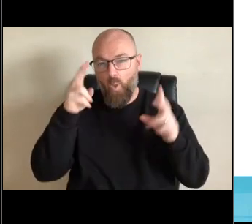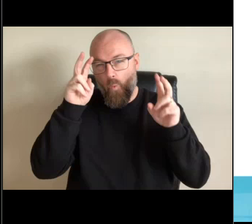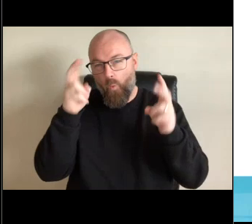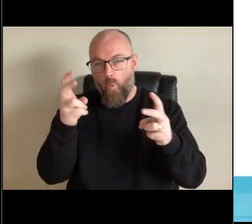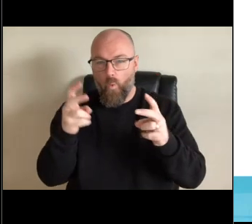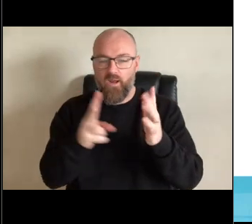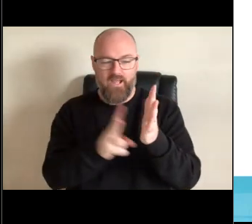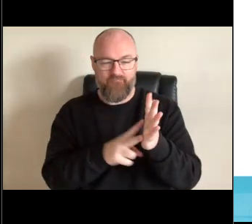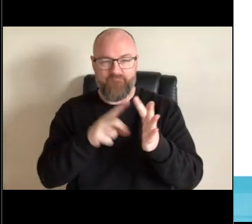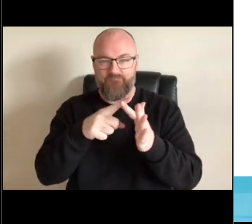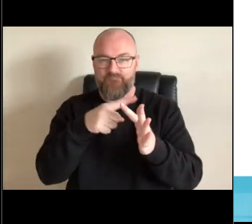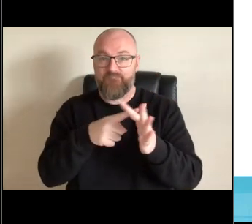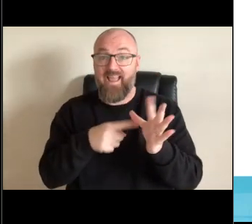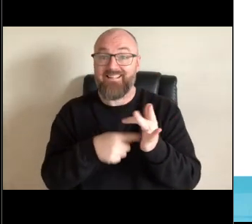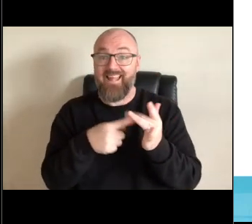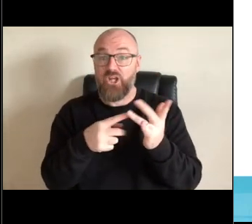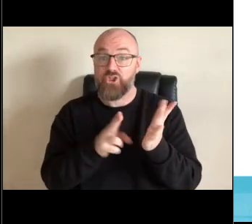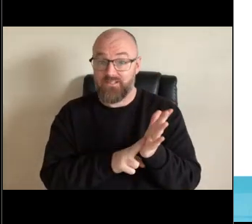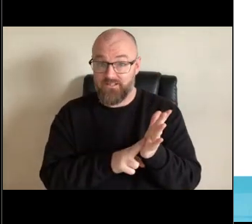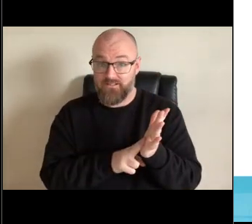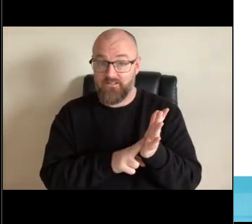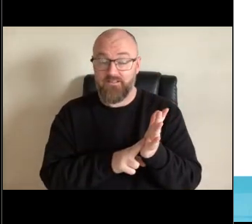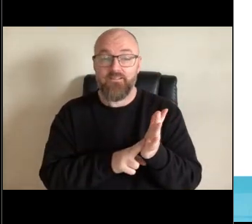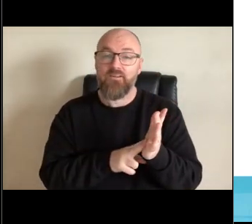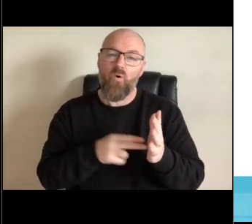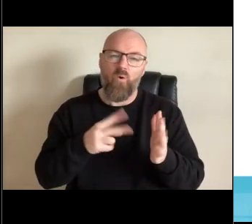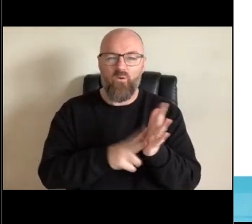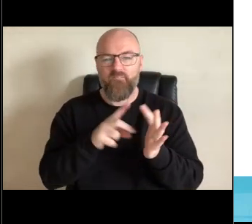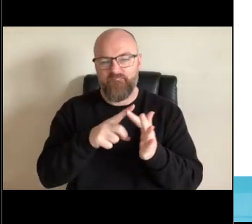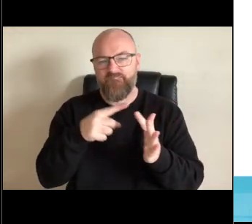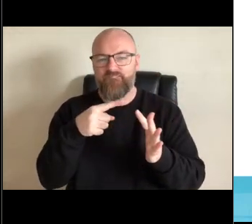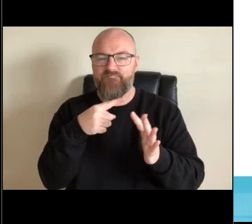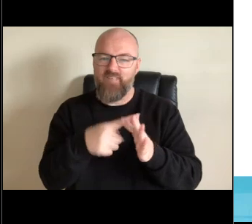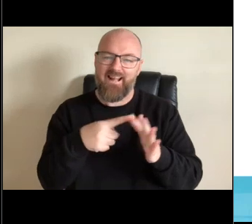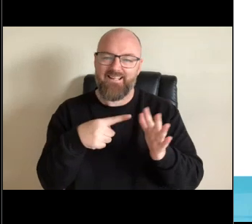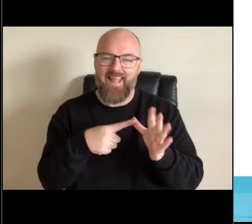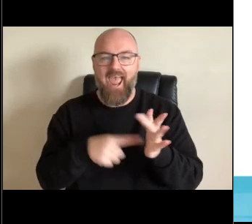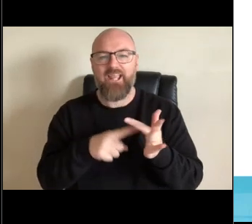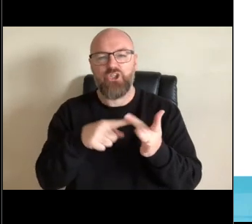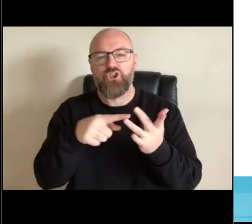and the old section of the Act was termed you know vexatious proceedings and um the